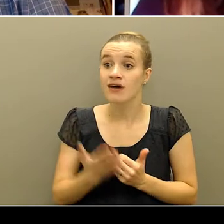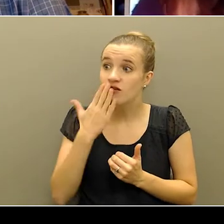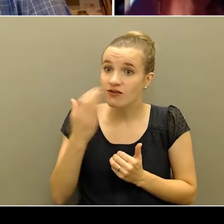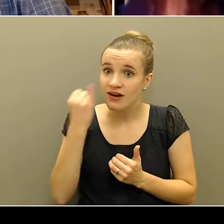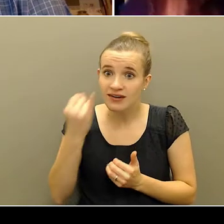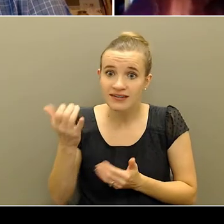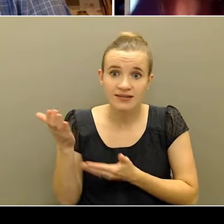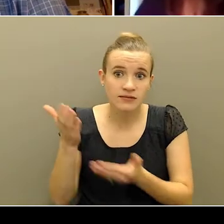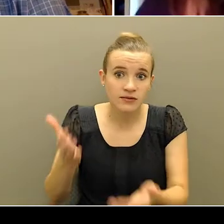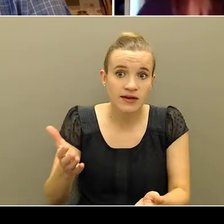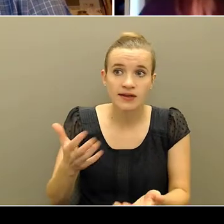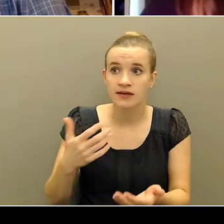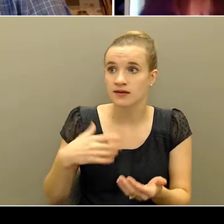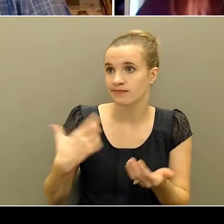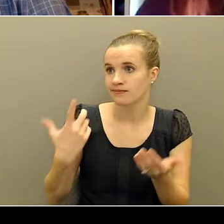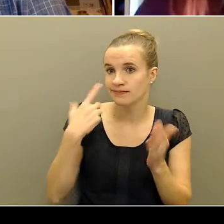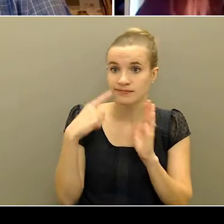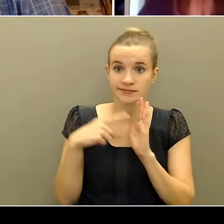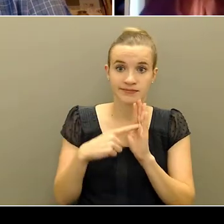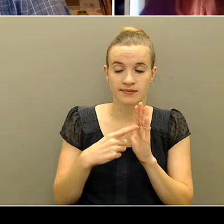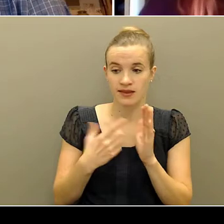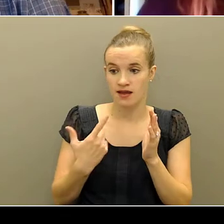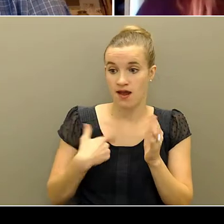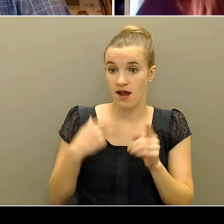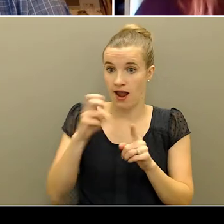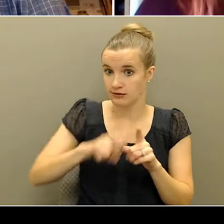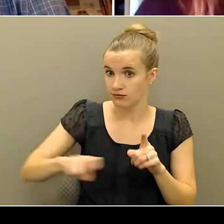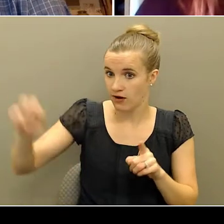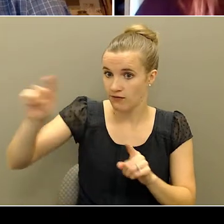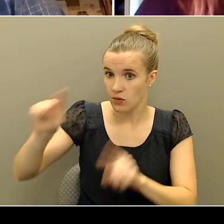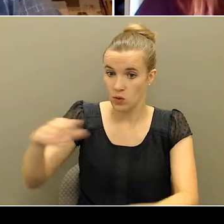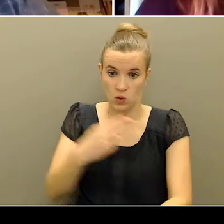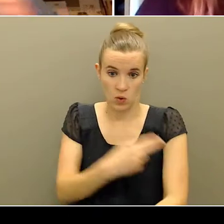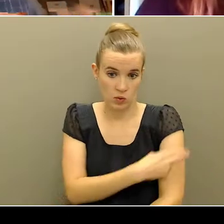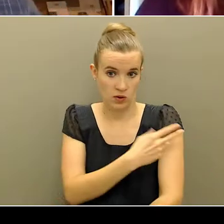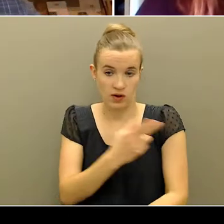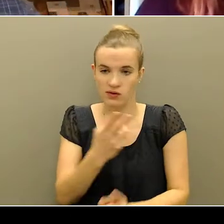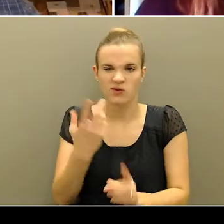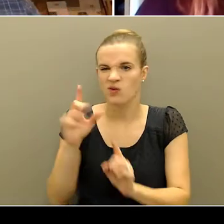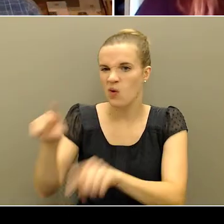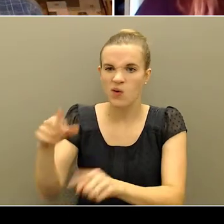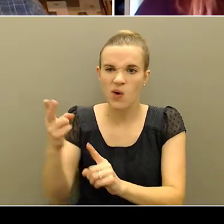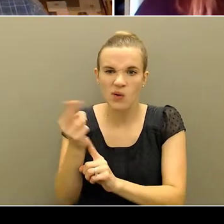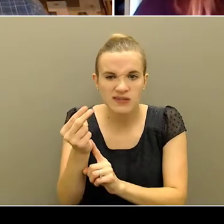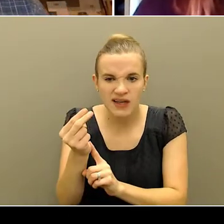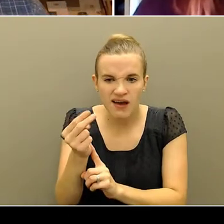evacuation, you know, scenario. And, you know, I'm impressed with some hotels